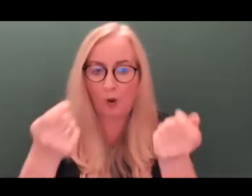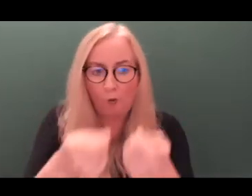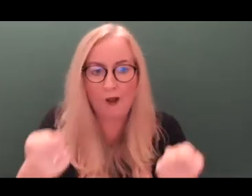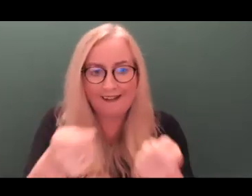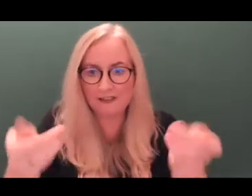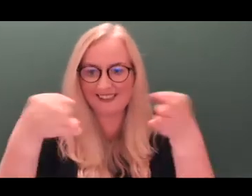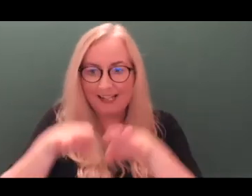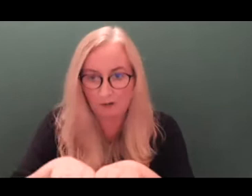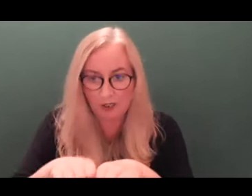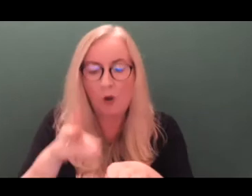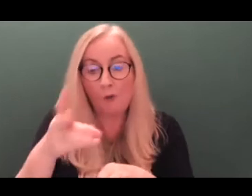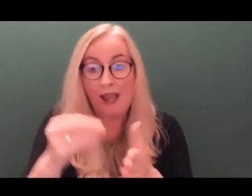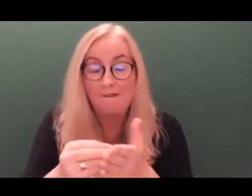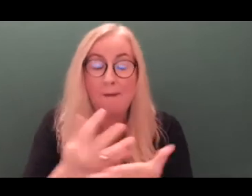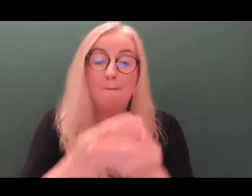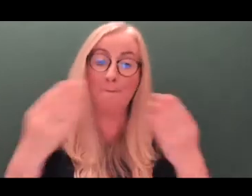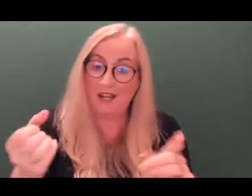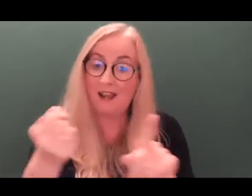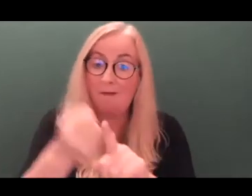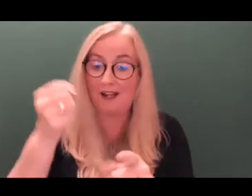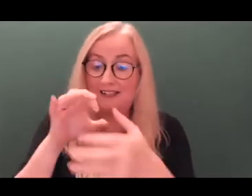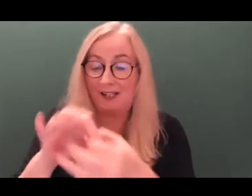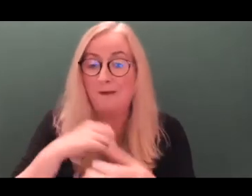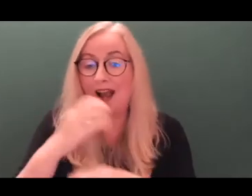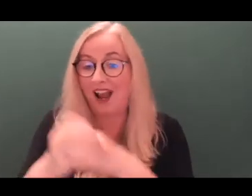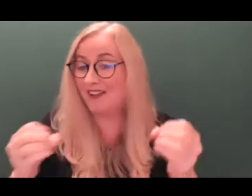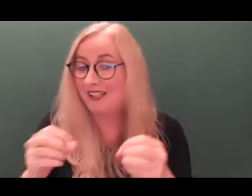a substantial impact on my office and there is not much more I need to say in relation to that.